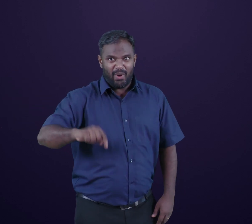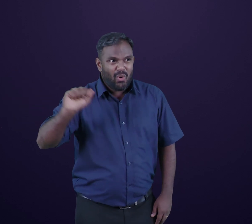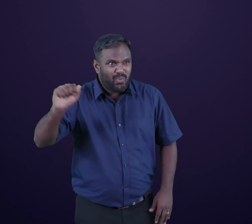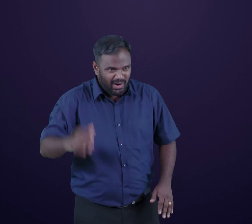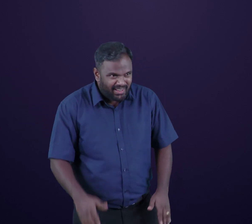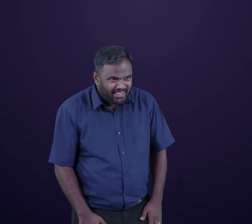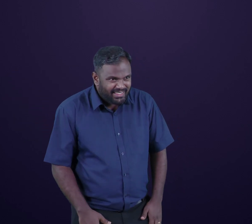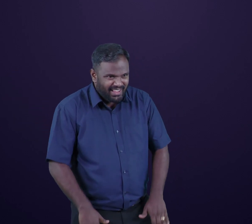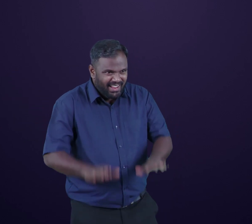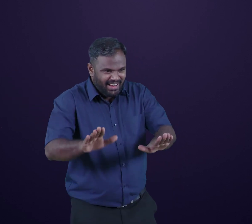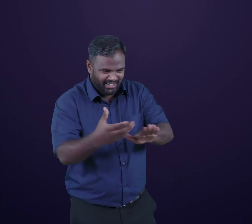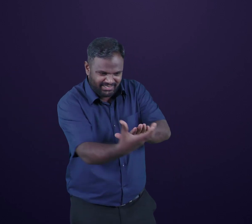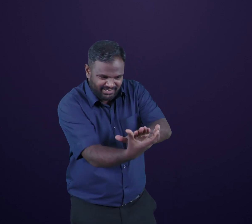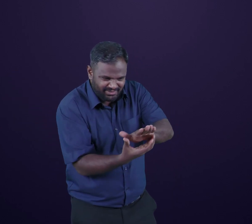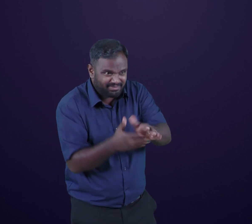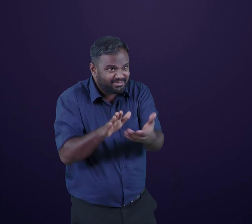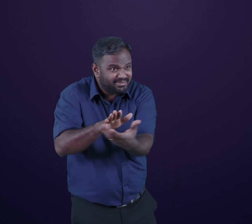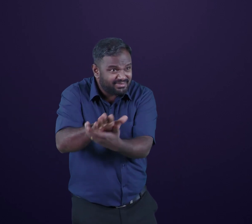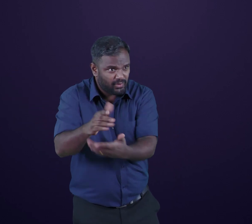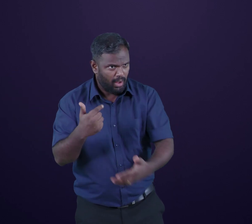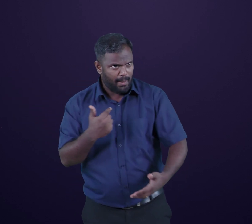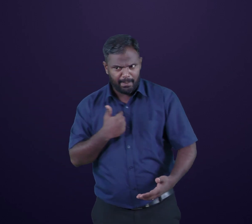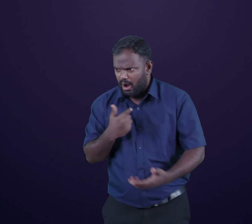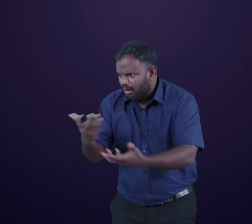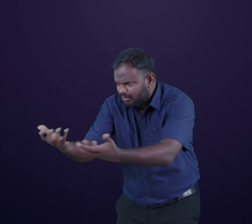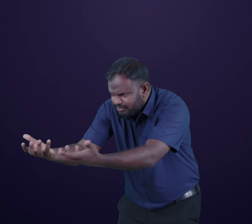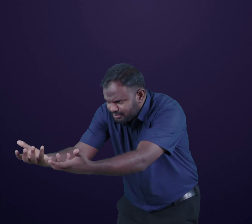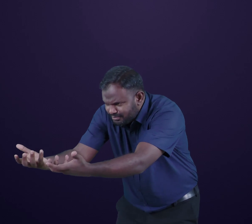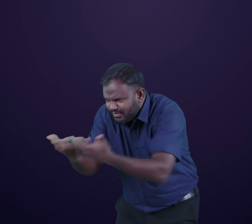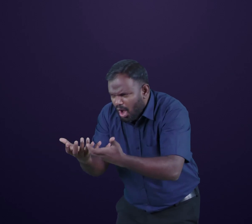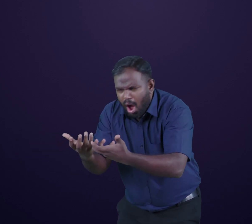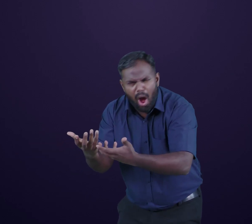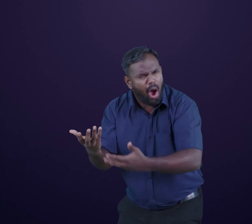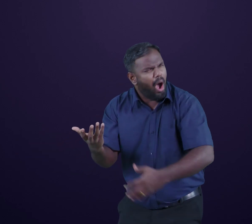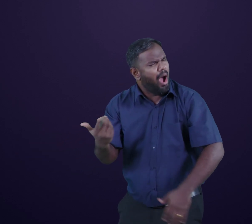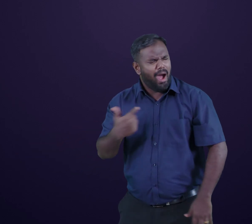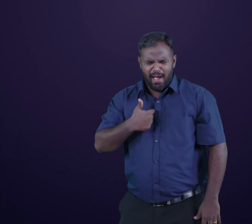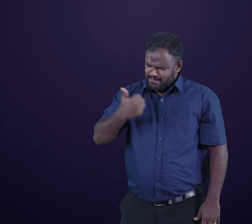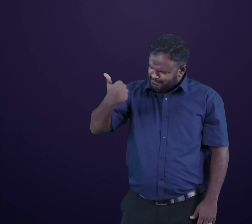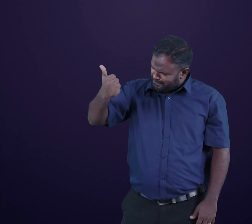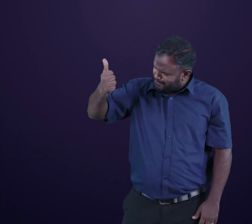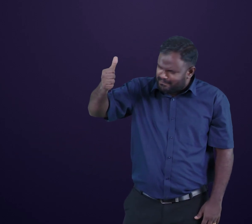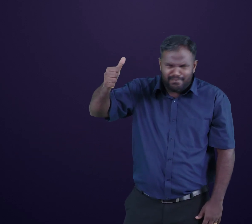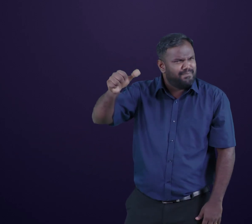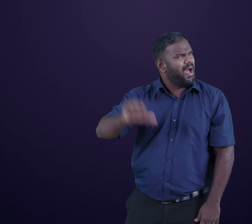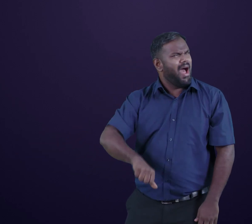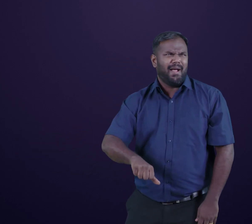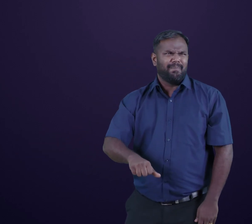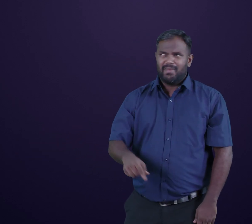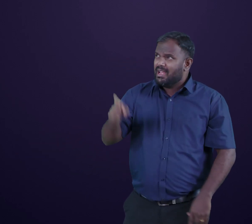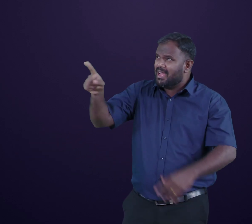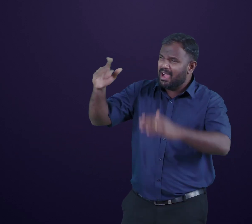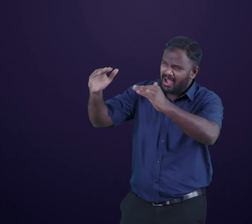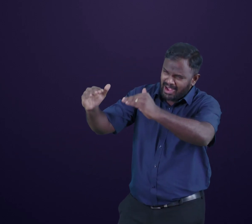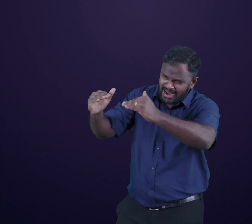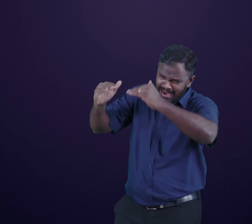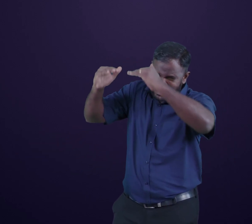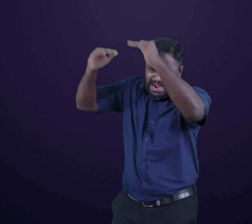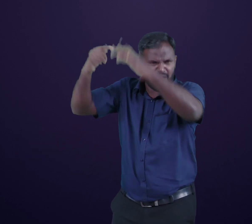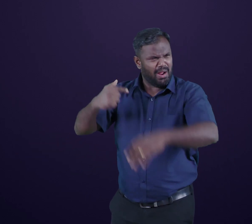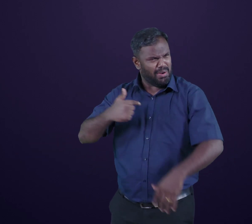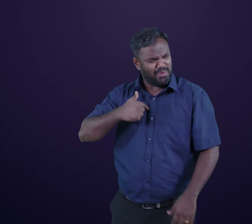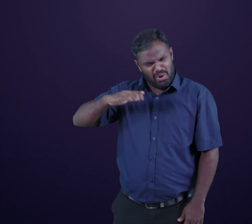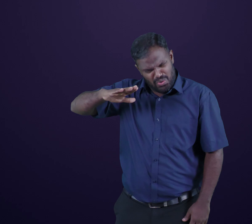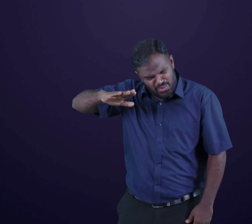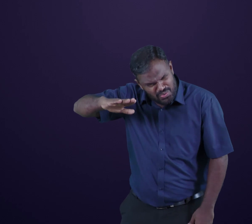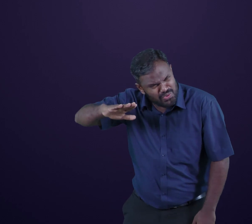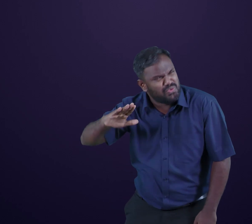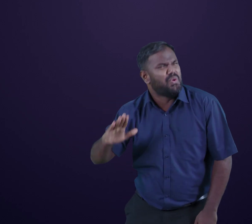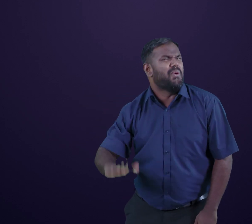who is able to do more than I can. I am not good enough to be the slave who stoops down to untie his sandals.